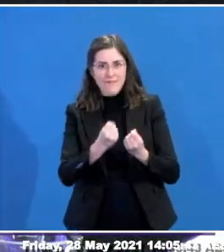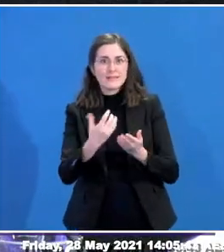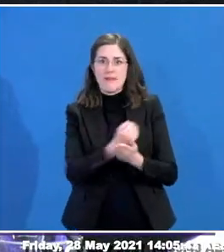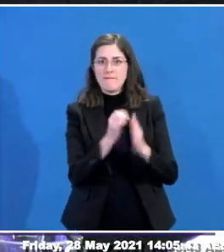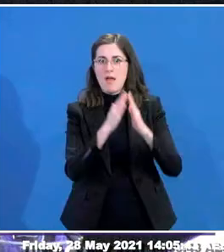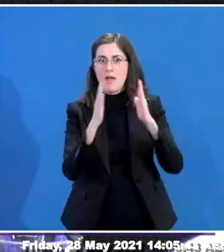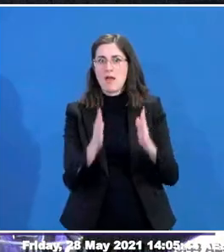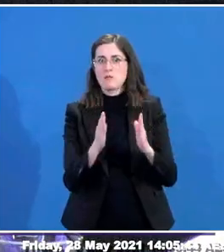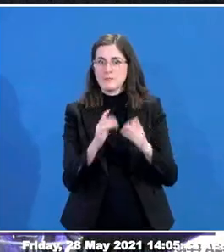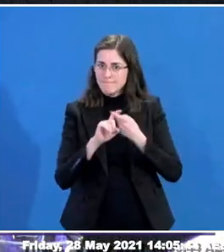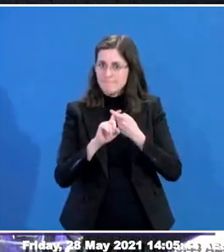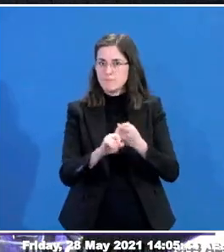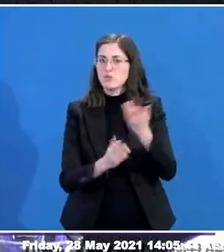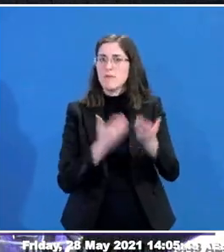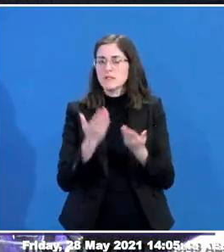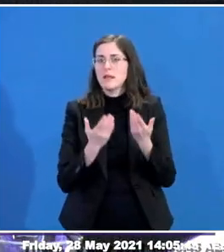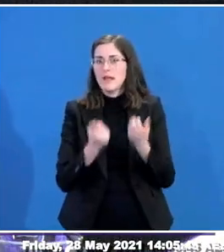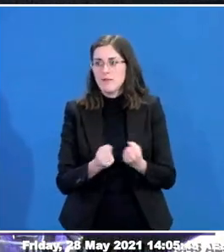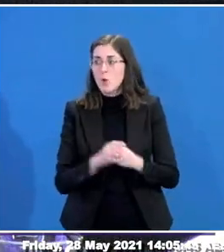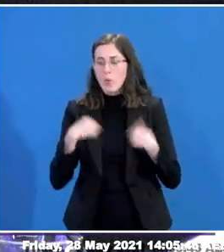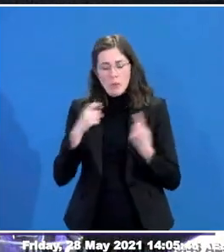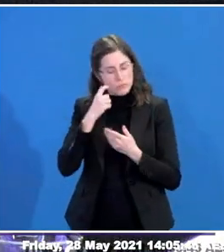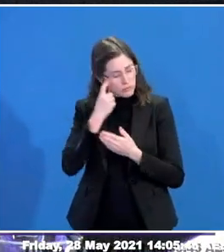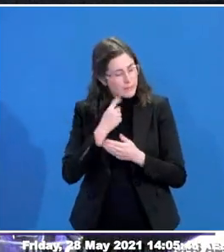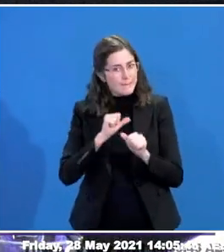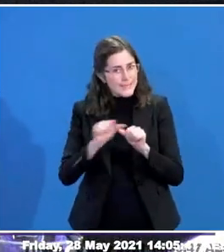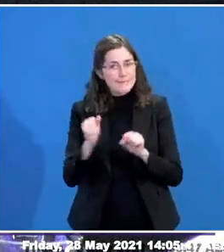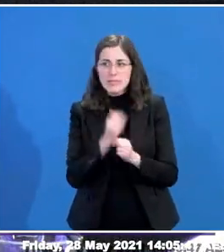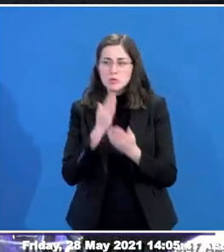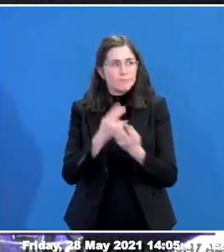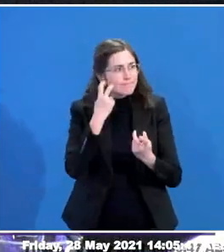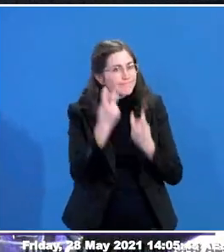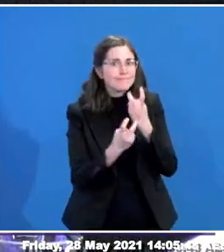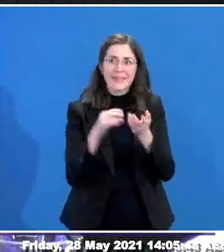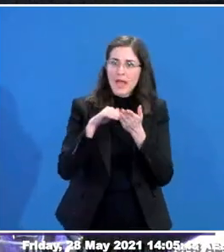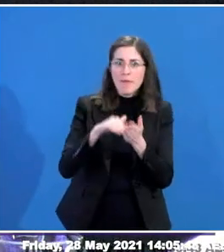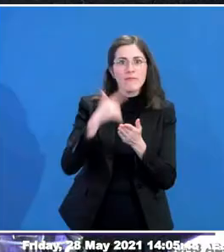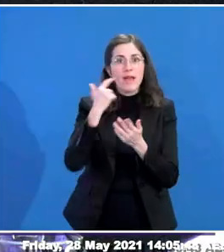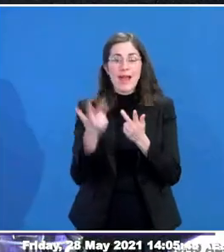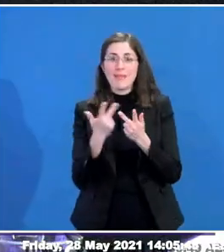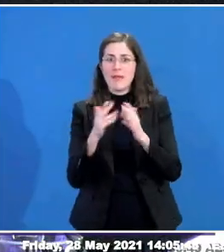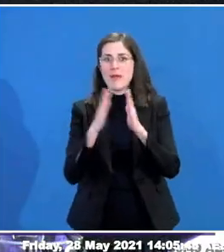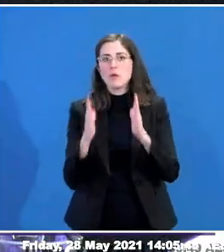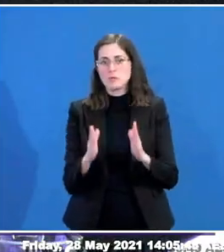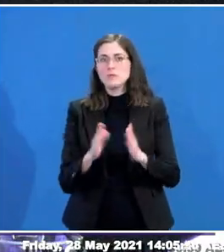to try everything possible to make sure that they are able to find appropriate alternate accommodation.